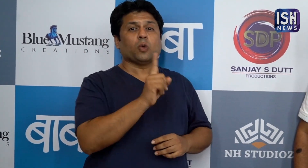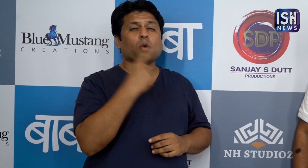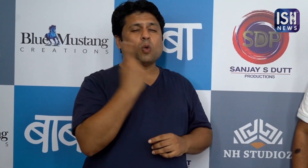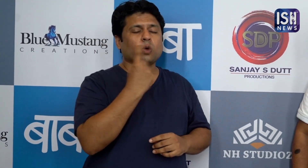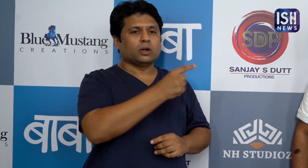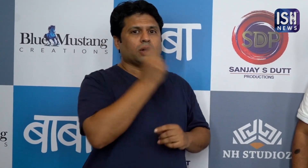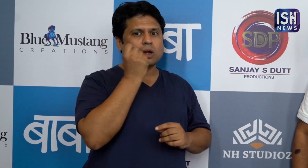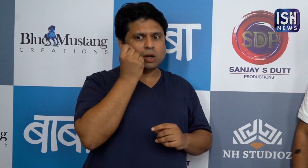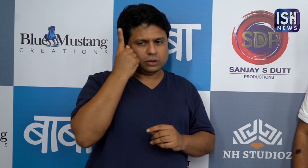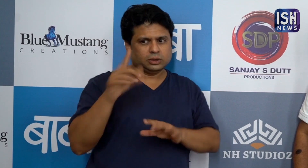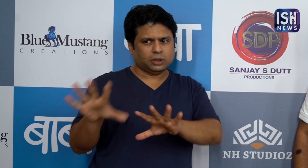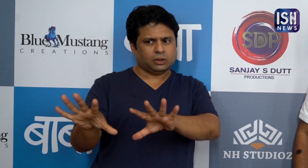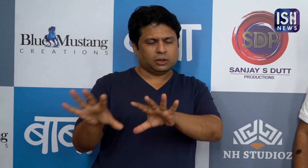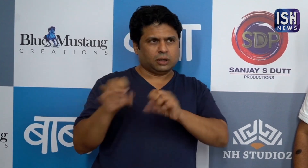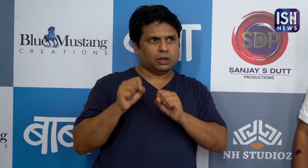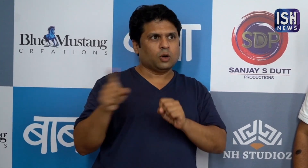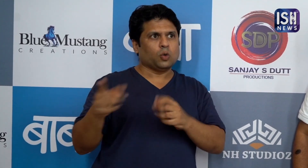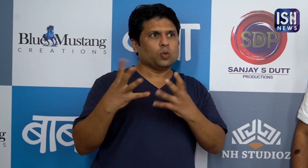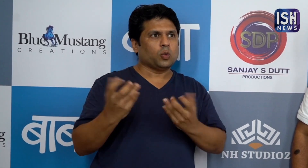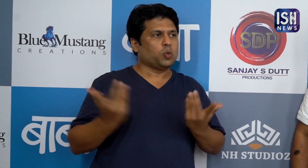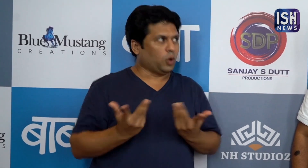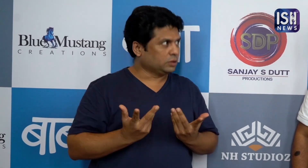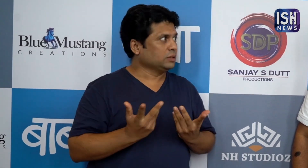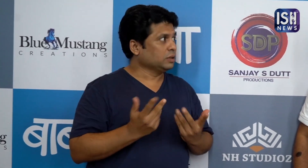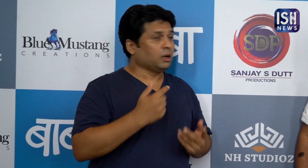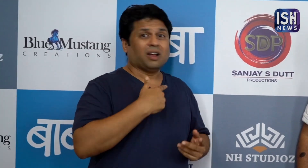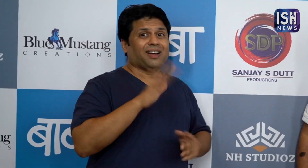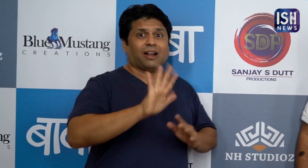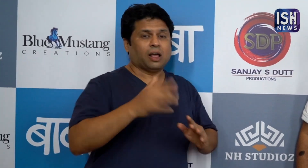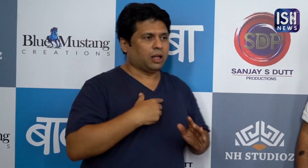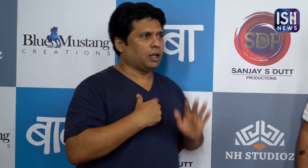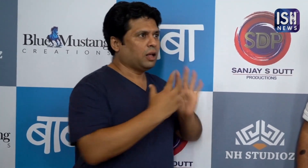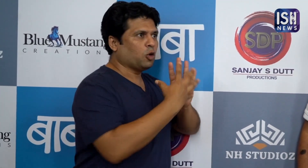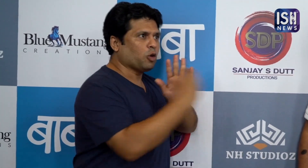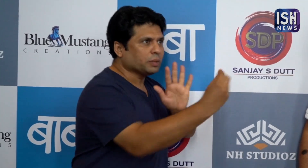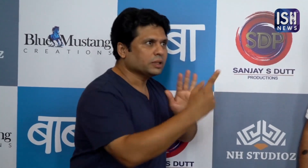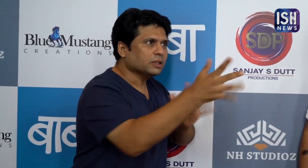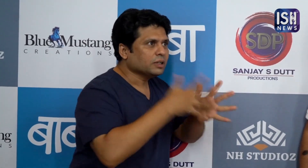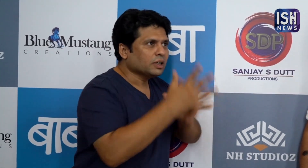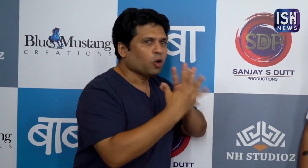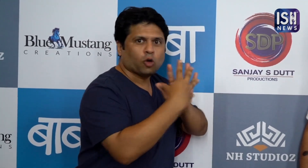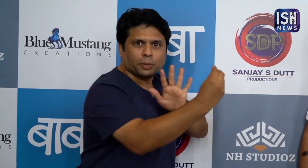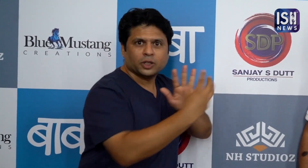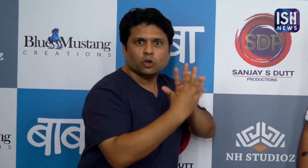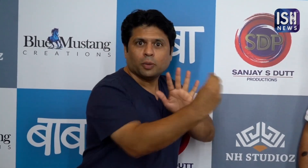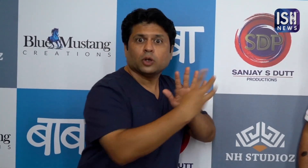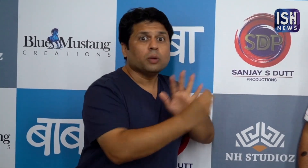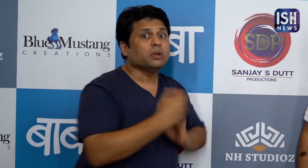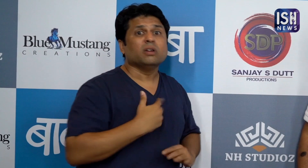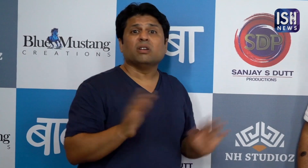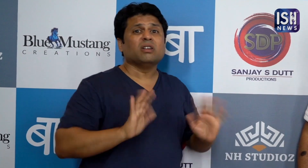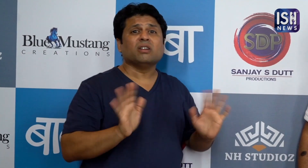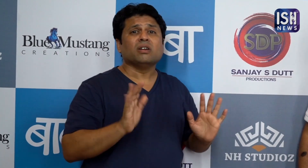They only need to understand what the trainer wants I did not want them to simply copy my Signs.